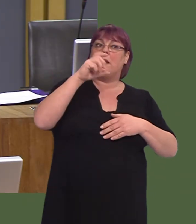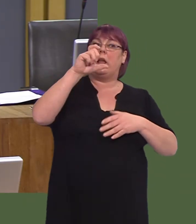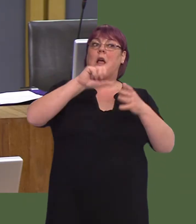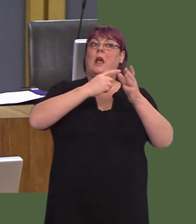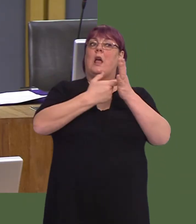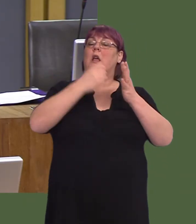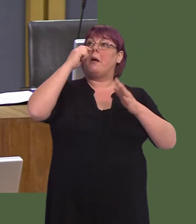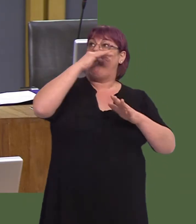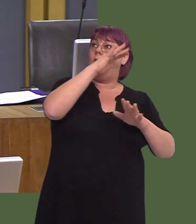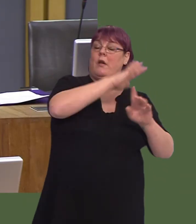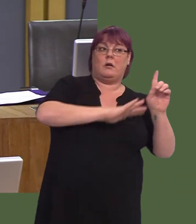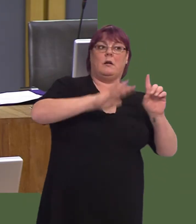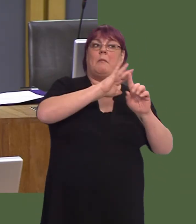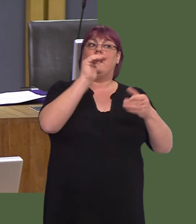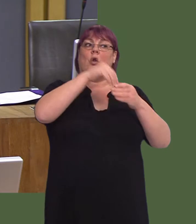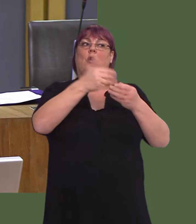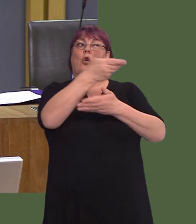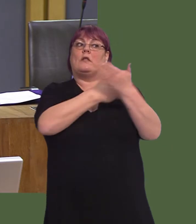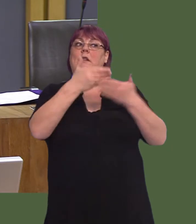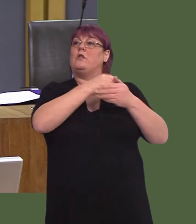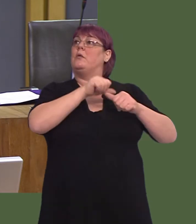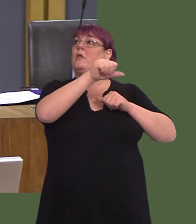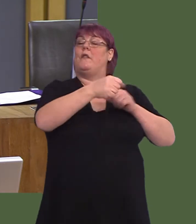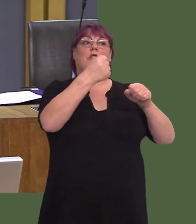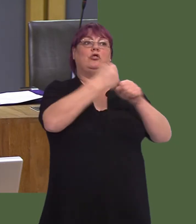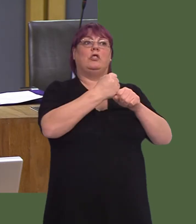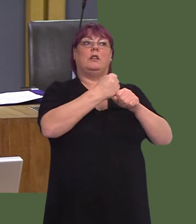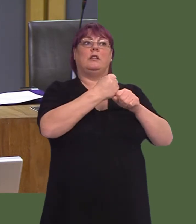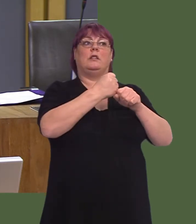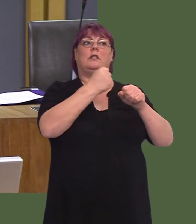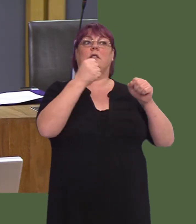consultation programme for the GW franchise, the Great Western franchise, and I hope that